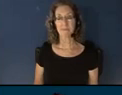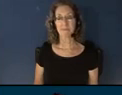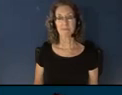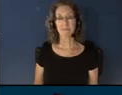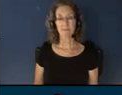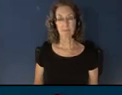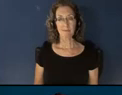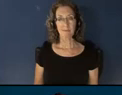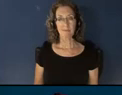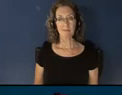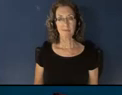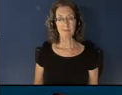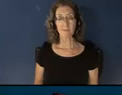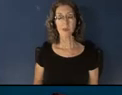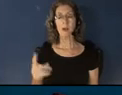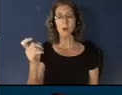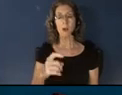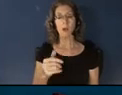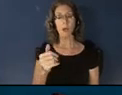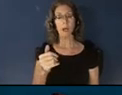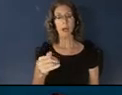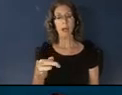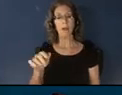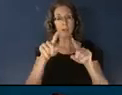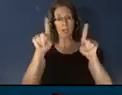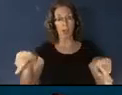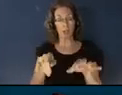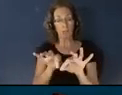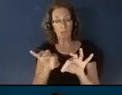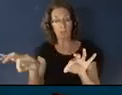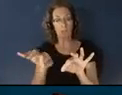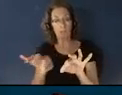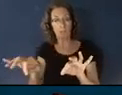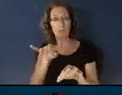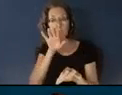Okay if you transcribe the slide presentation does each slide need to be labeled numerically?